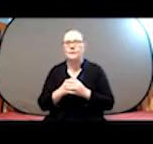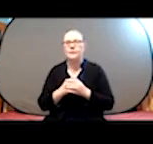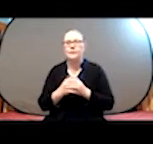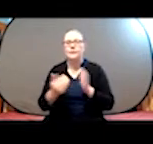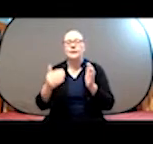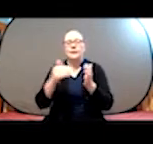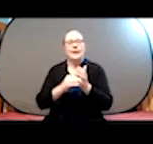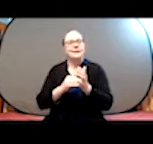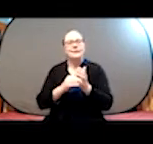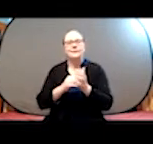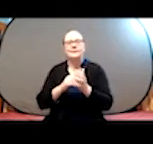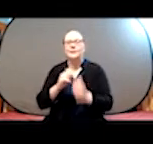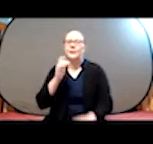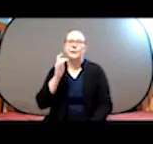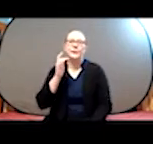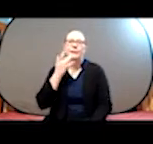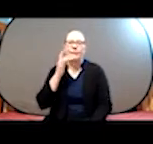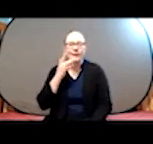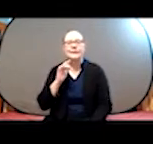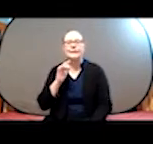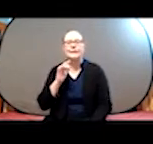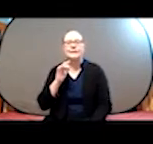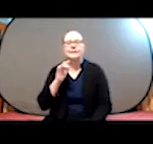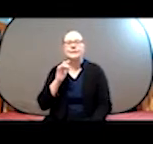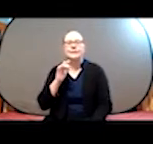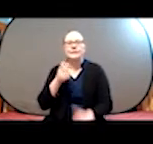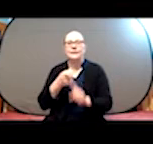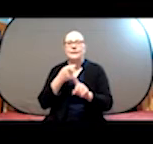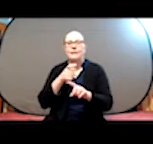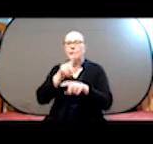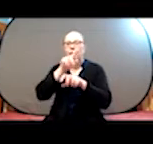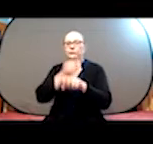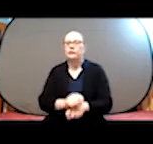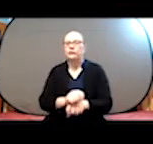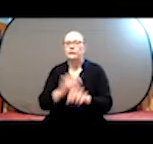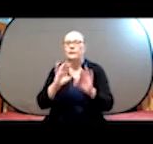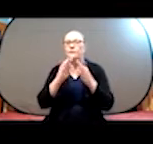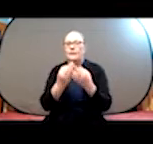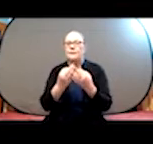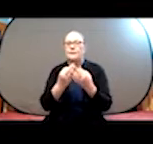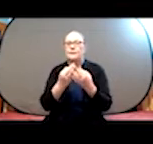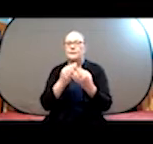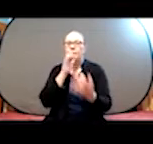fortunate to both come from traditional families that are well connected to culture and ceremony,